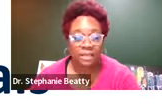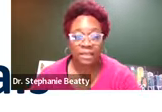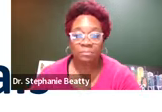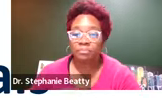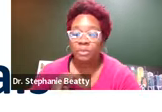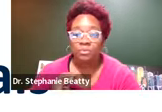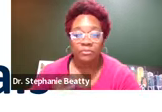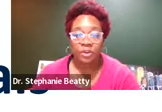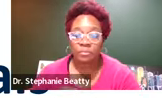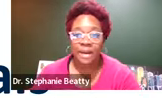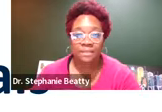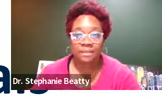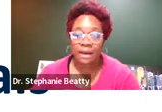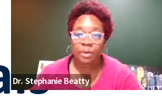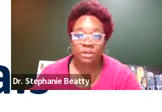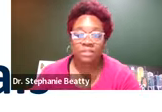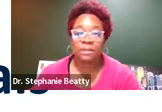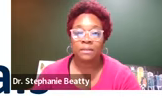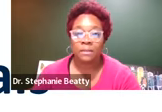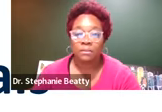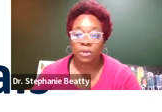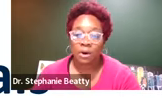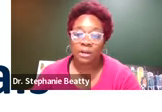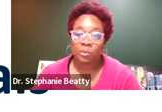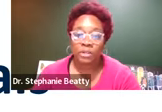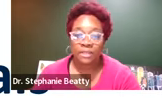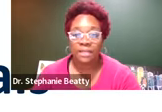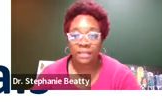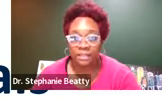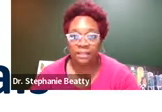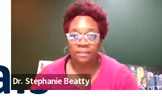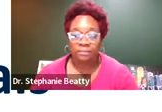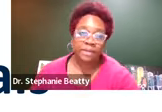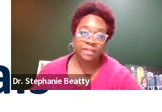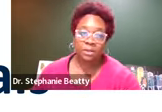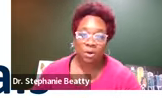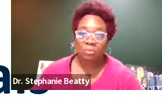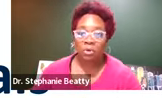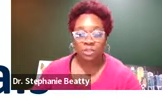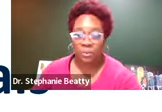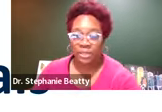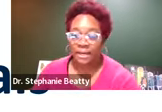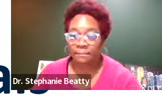Again, refer back to that person regarding what they need, based on what's going on.